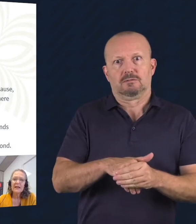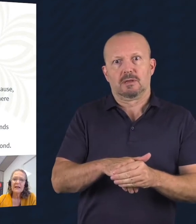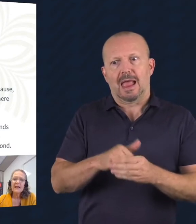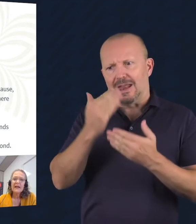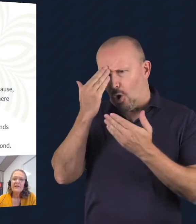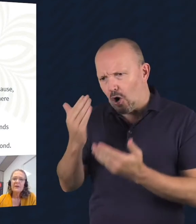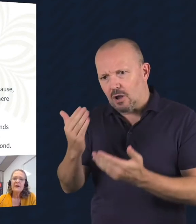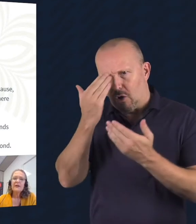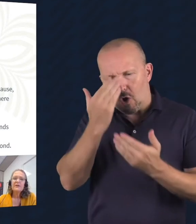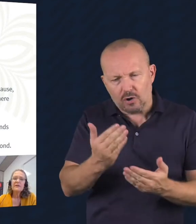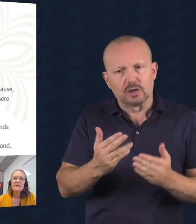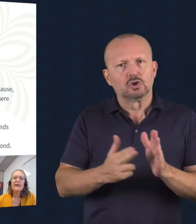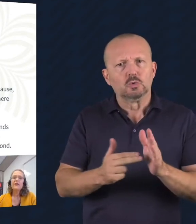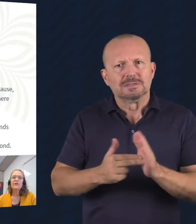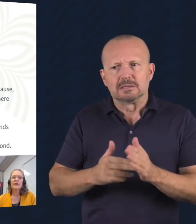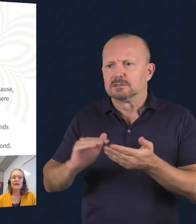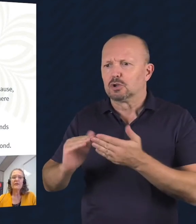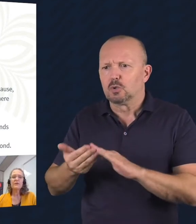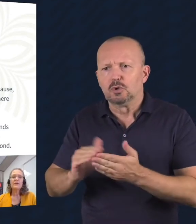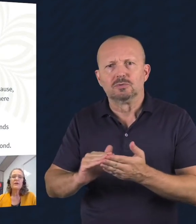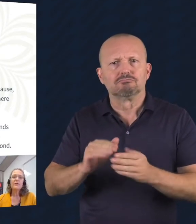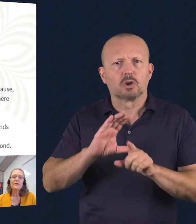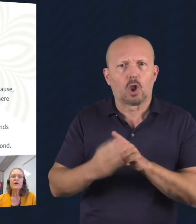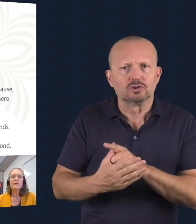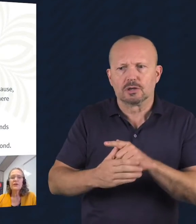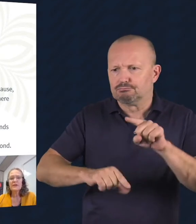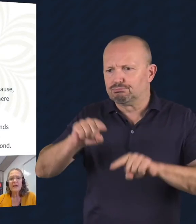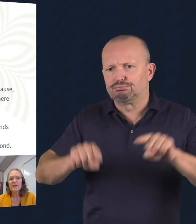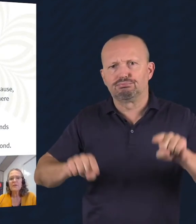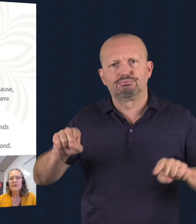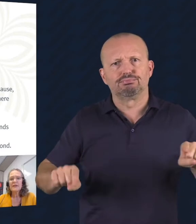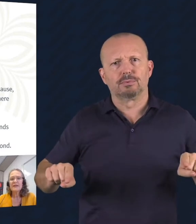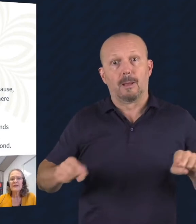and to be inclusive in honouring of Aotearoa's cultures and communities,